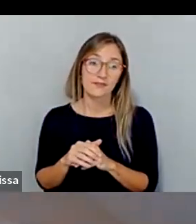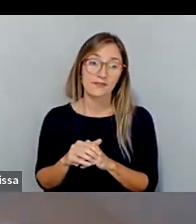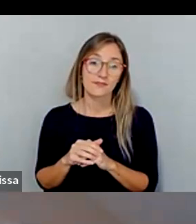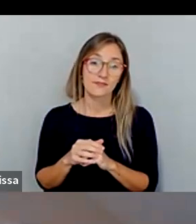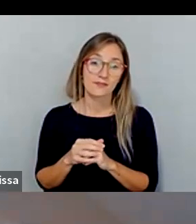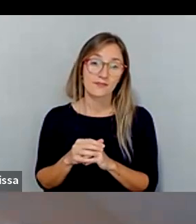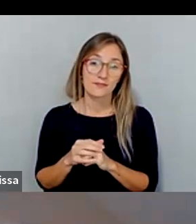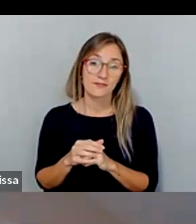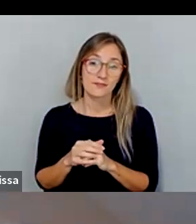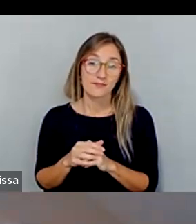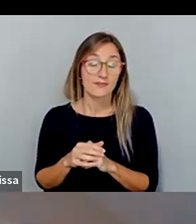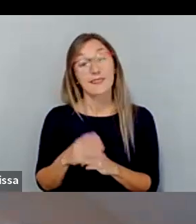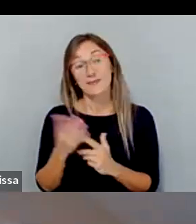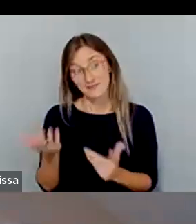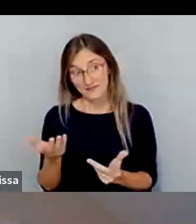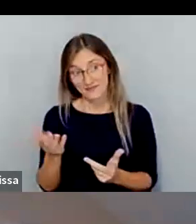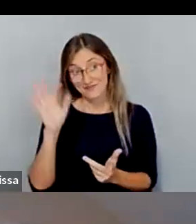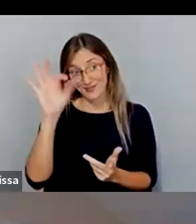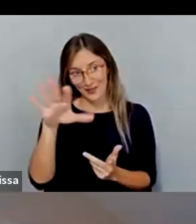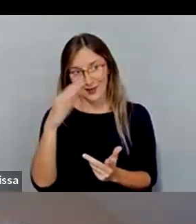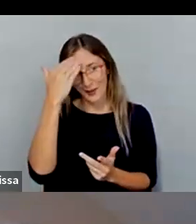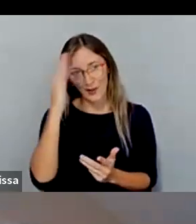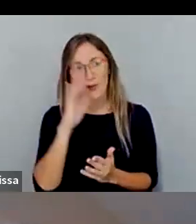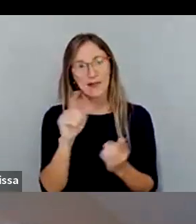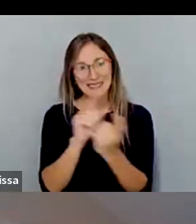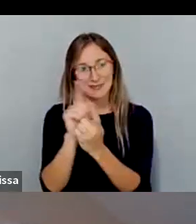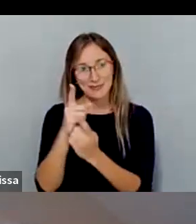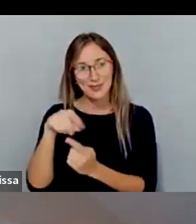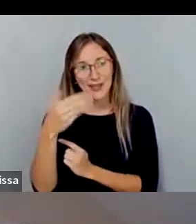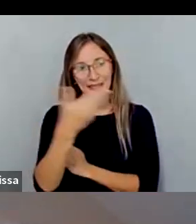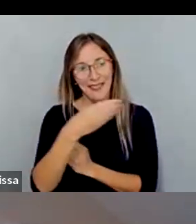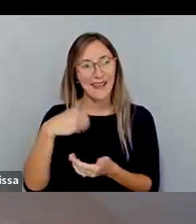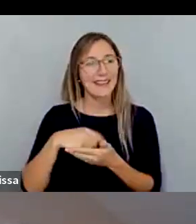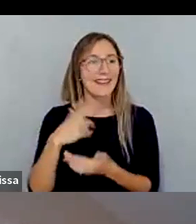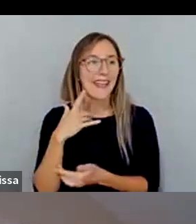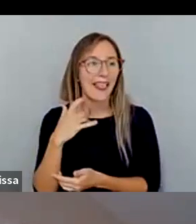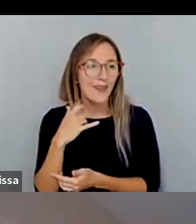yet.